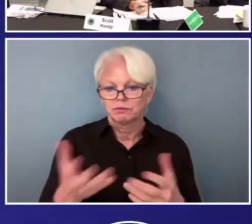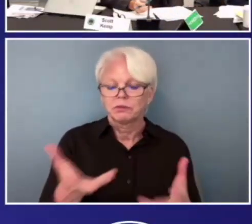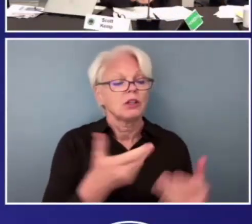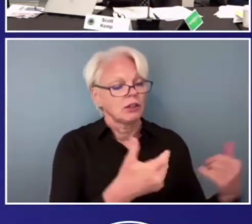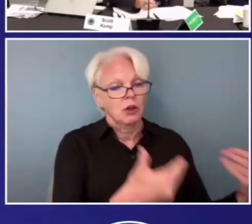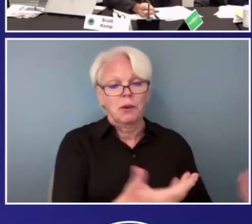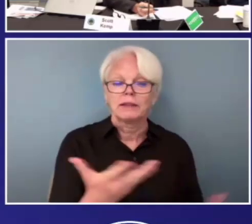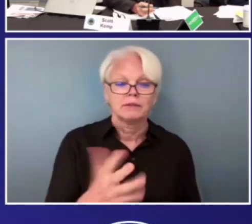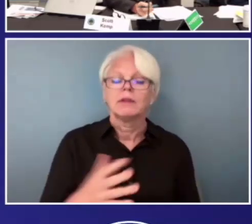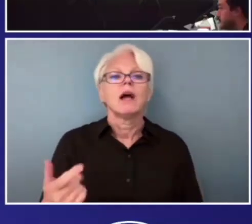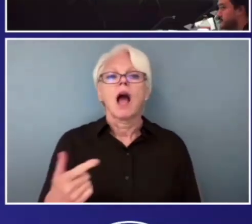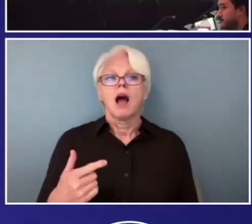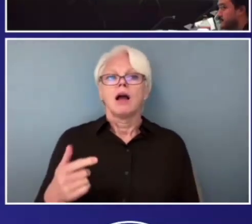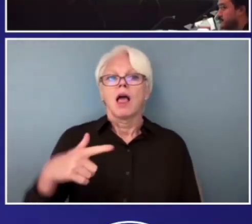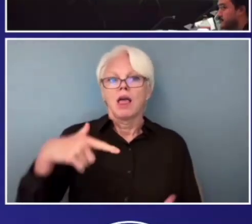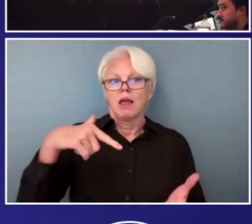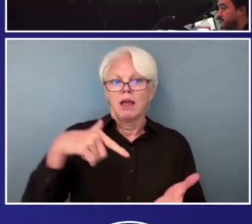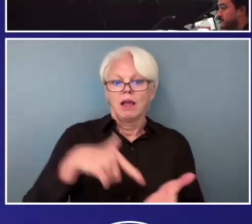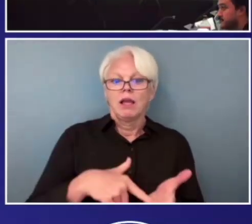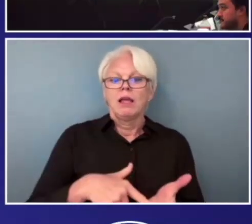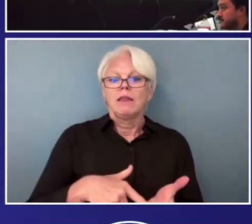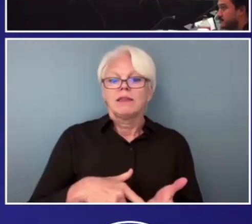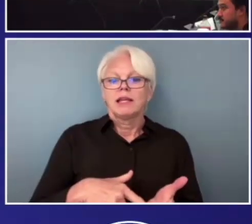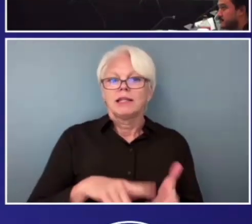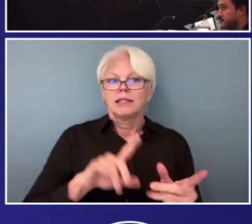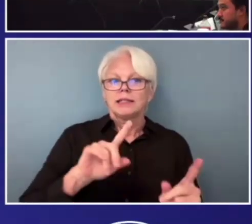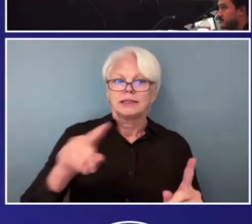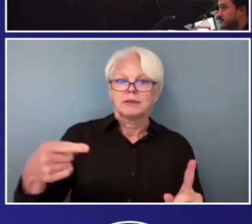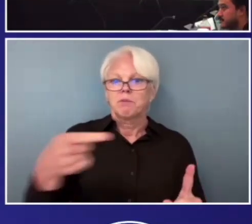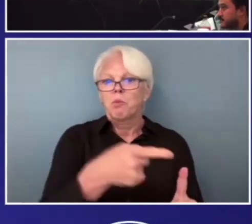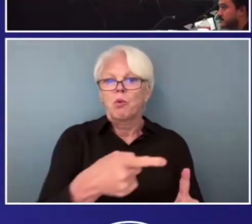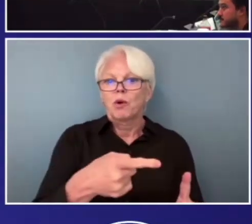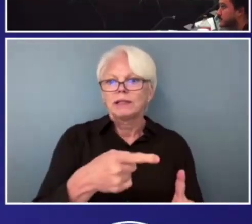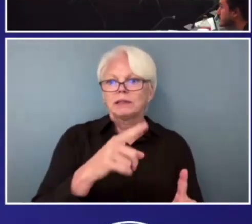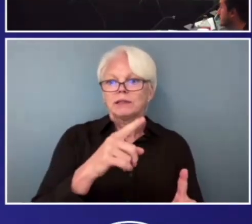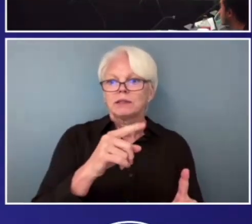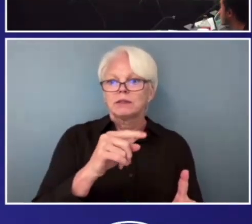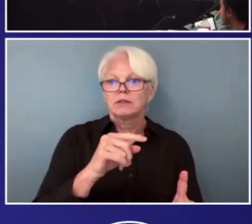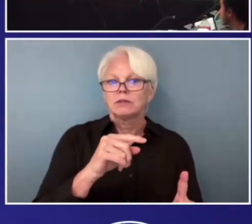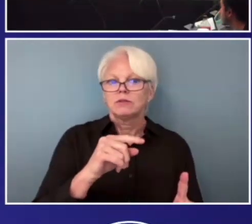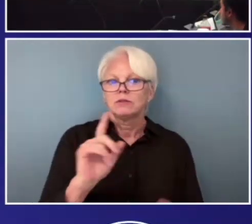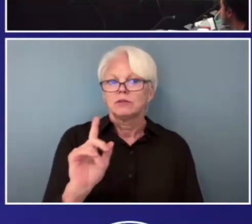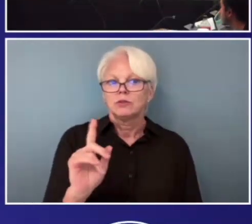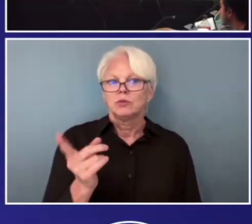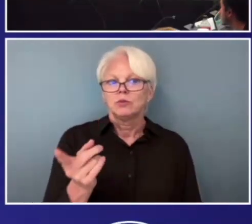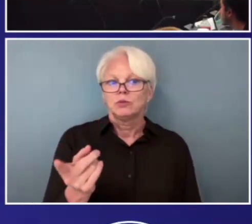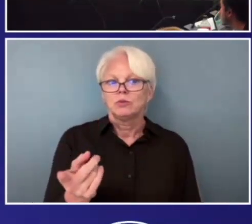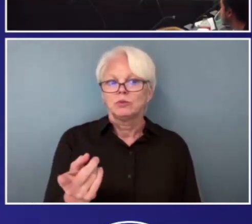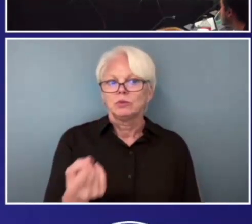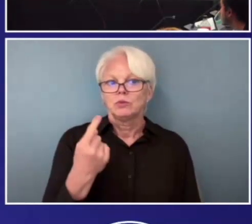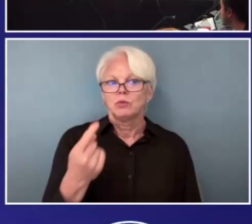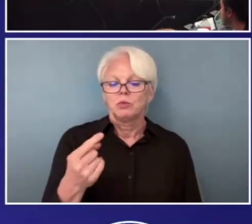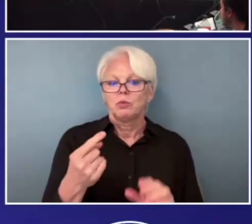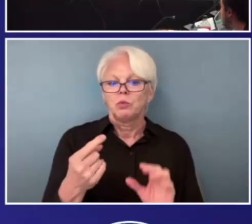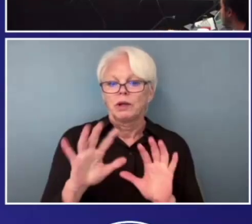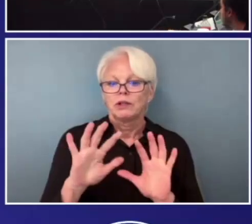So this is, this is pointing to the one group of forbearances that are essentially